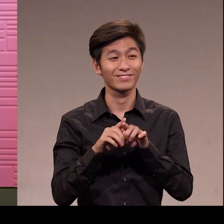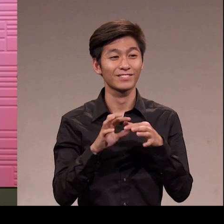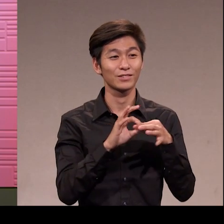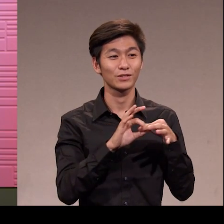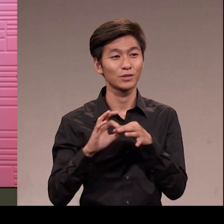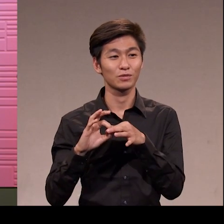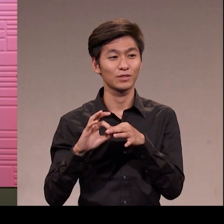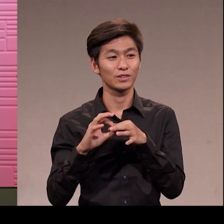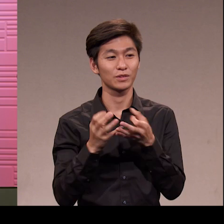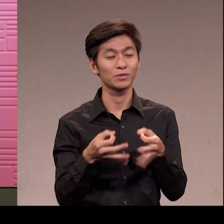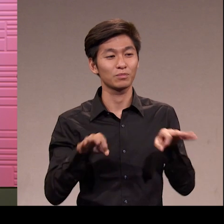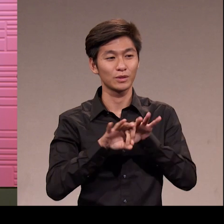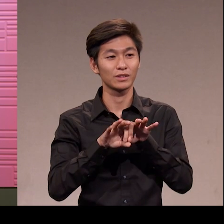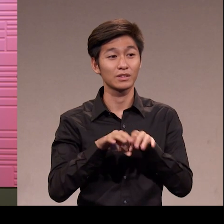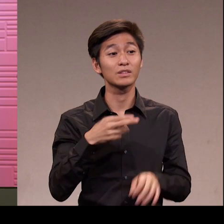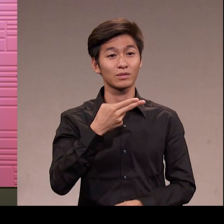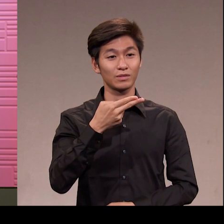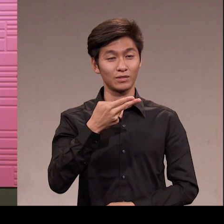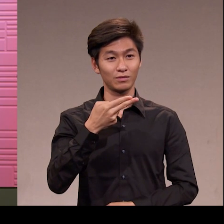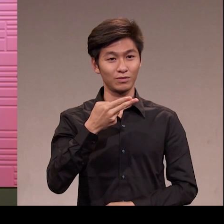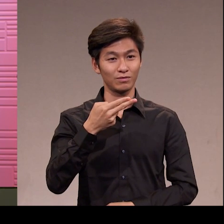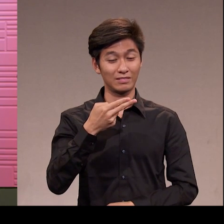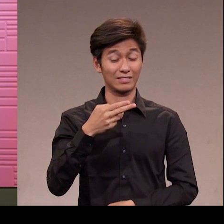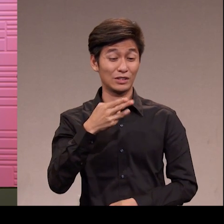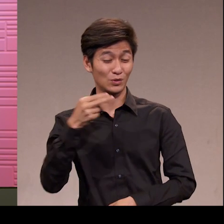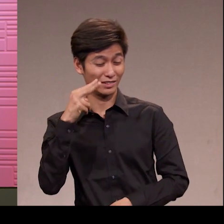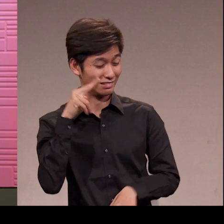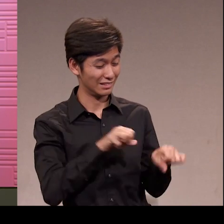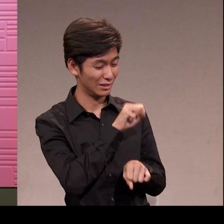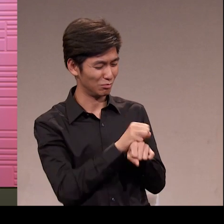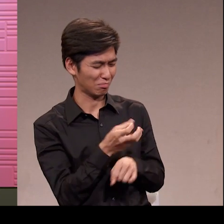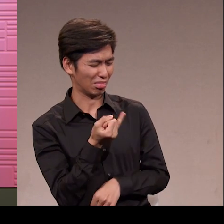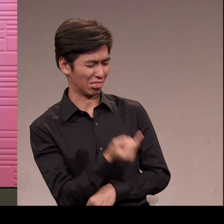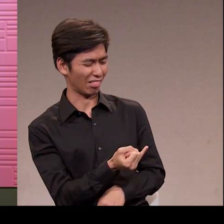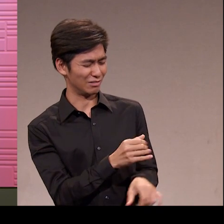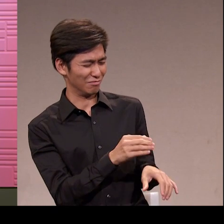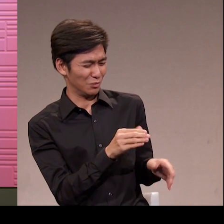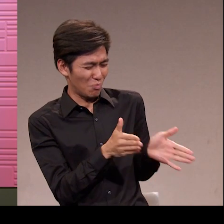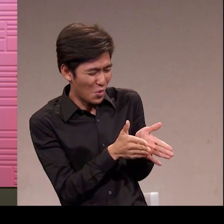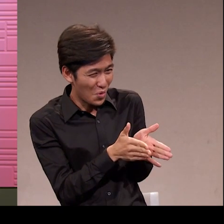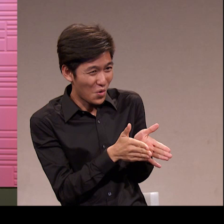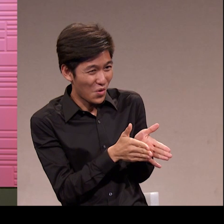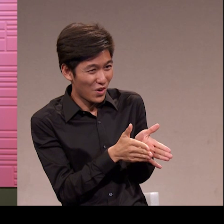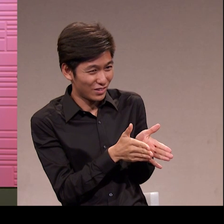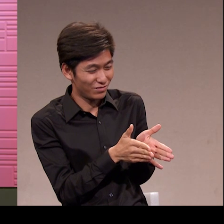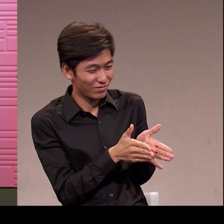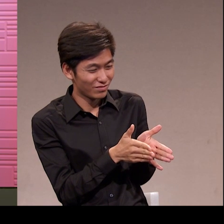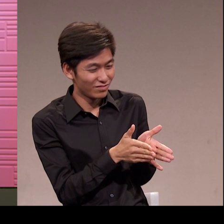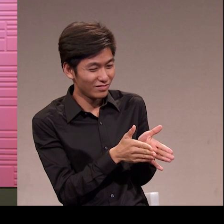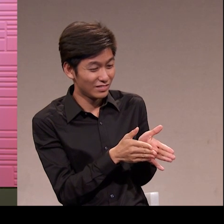To the Indonesians, Singapore is just a little red dot. So they feel that when Indonesia wants something